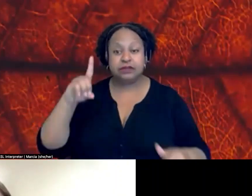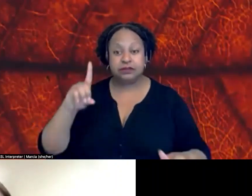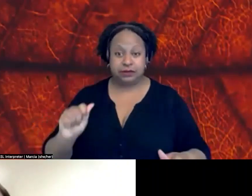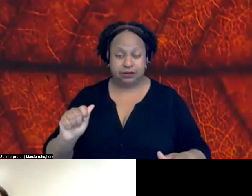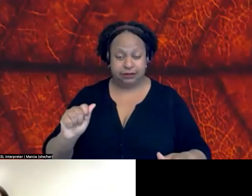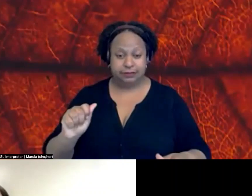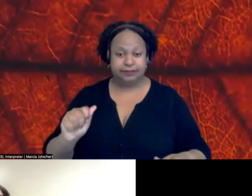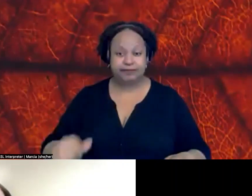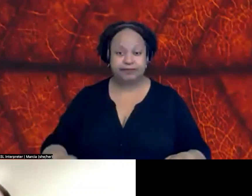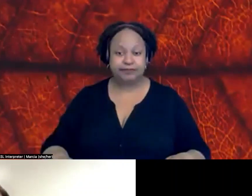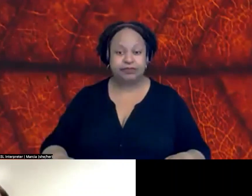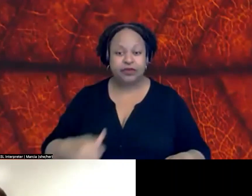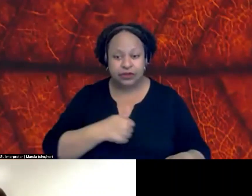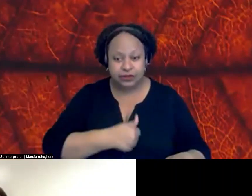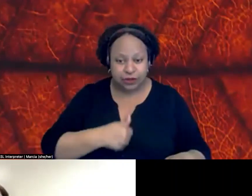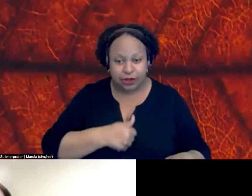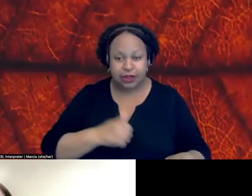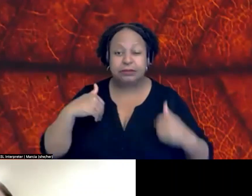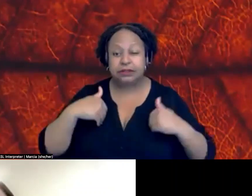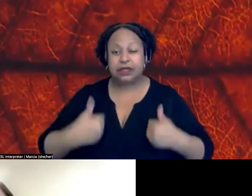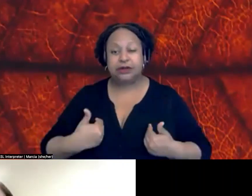sorry I am very tired, I apologize.